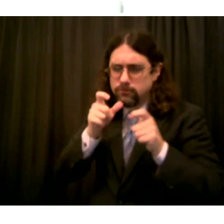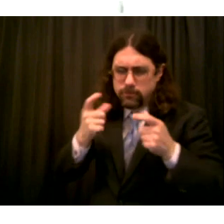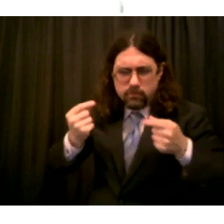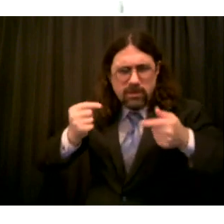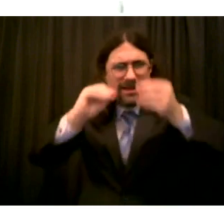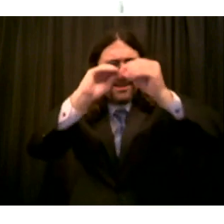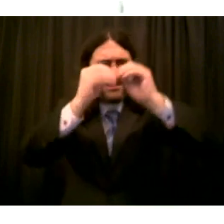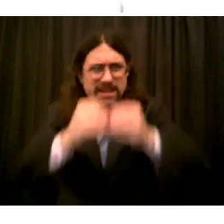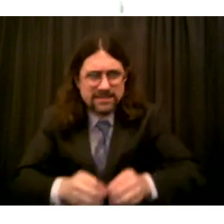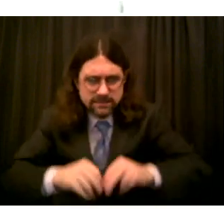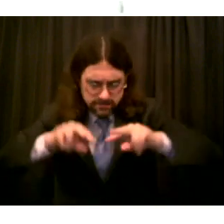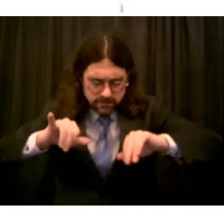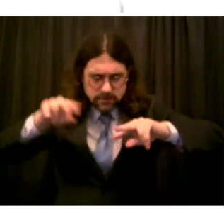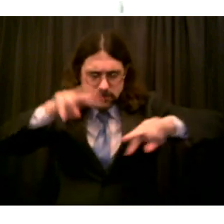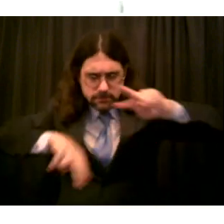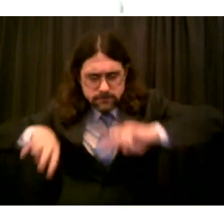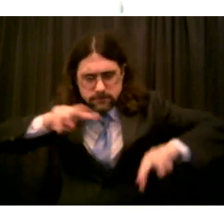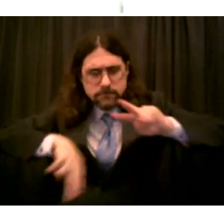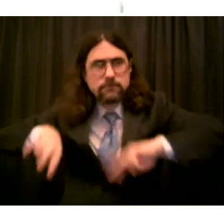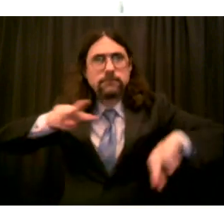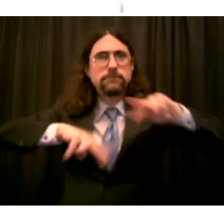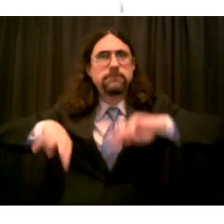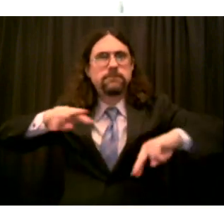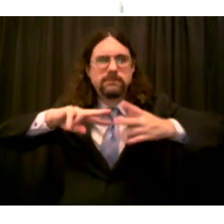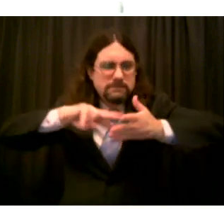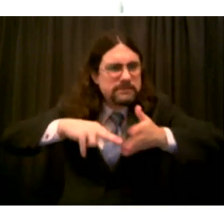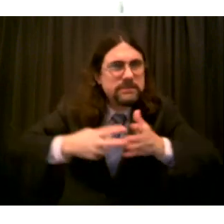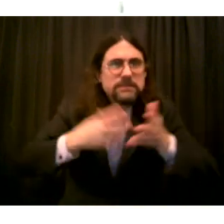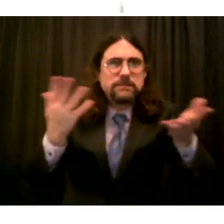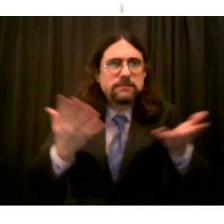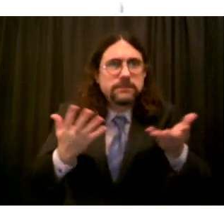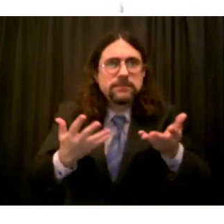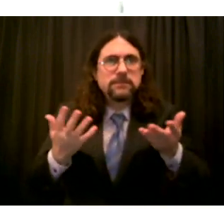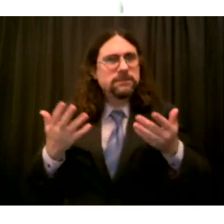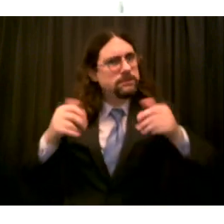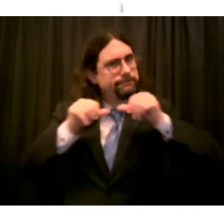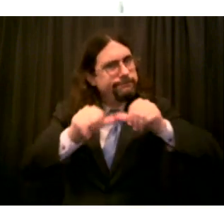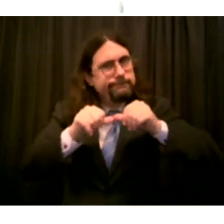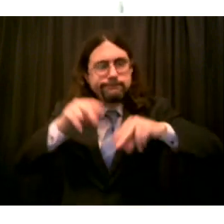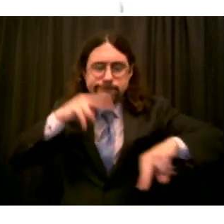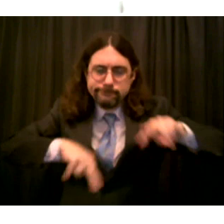THEN TO ENSURE THAT WE USE THAT DATA TO DRIVE THE FURTHER REDUCTONI